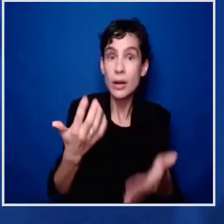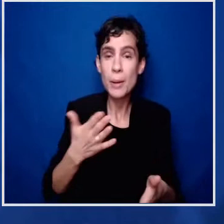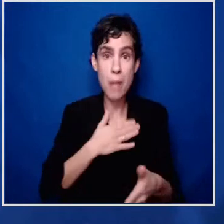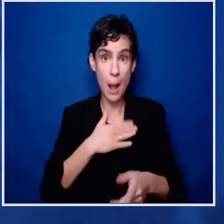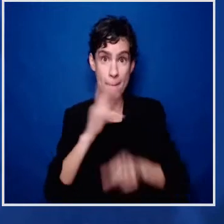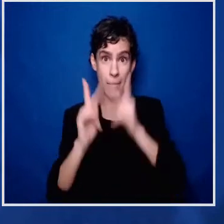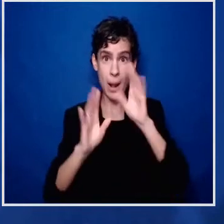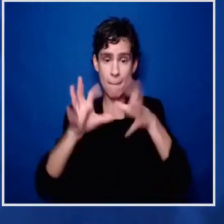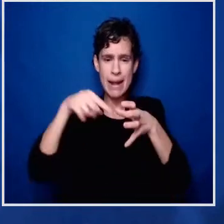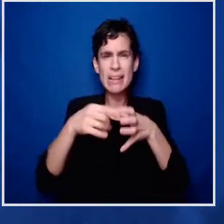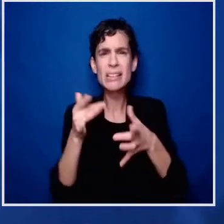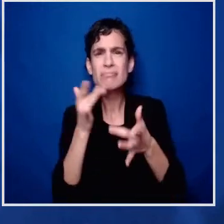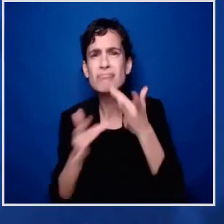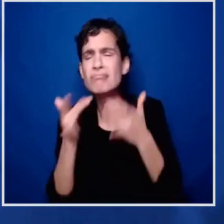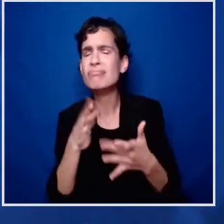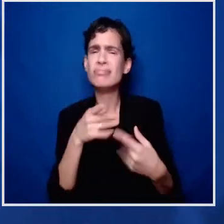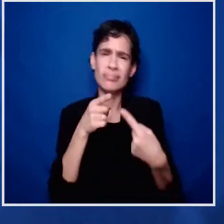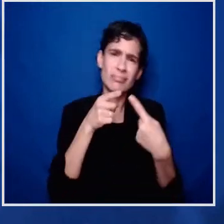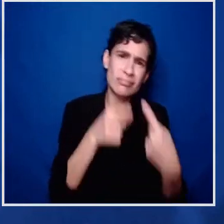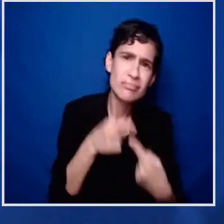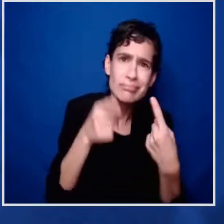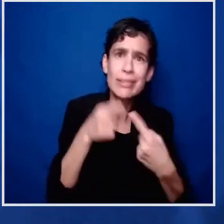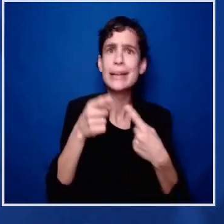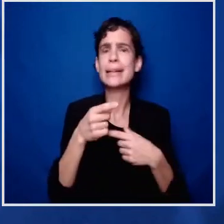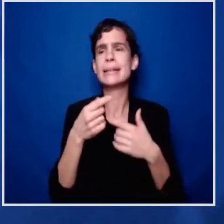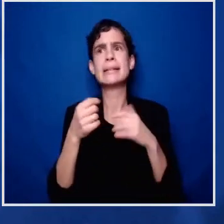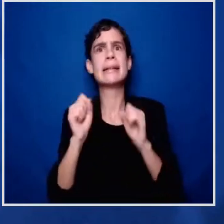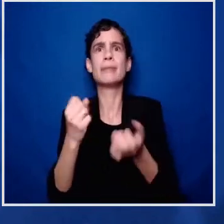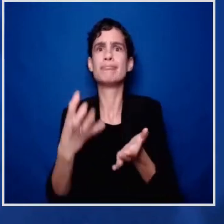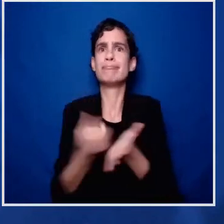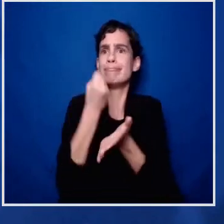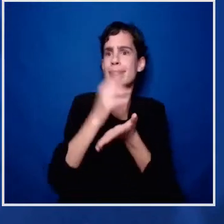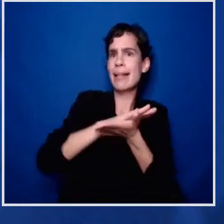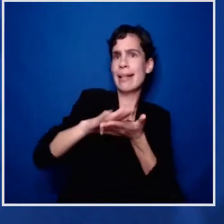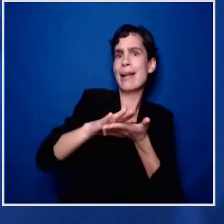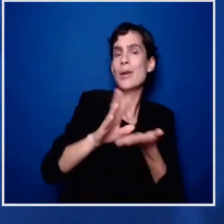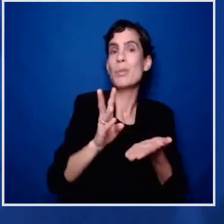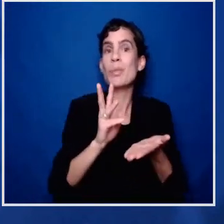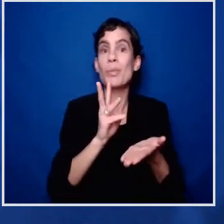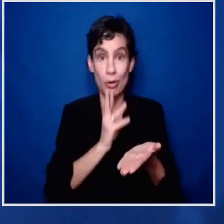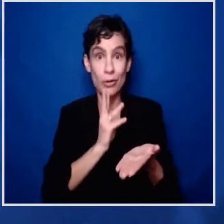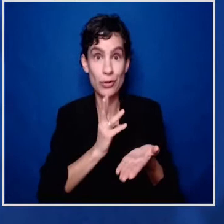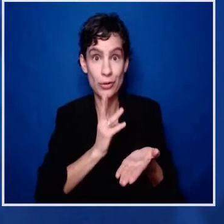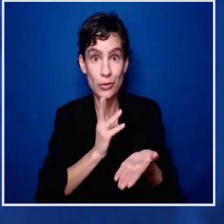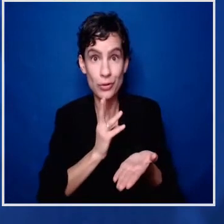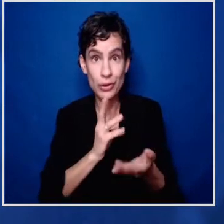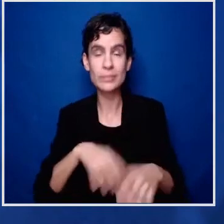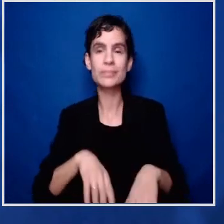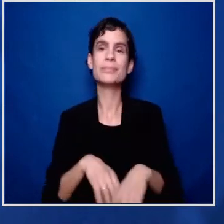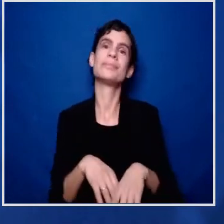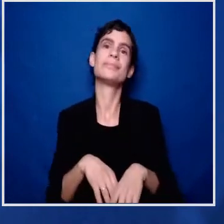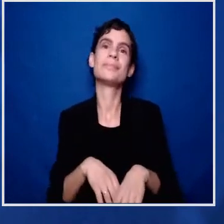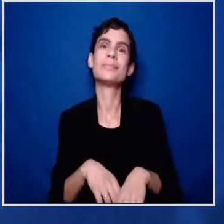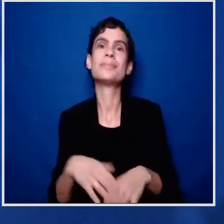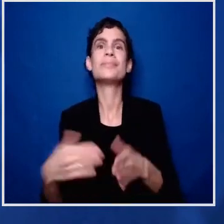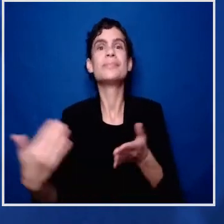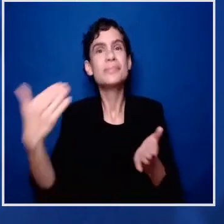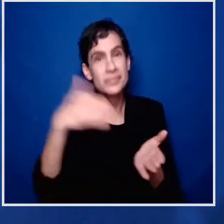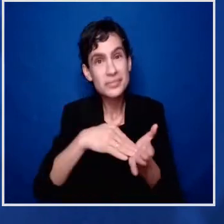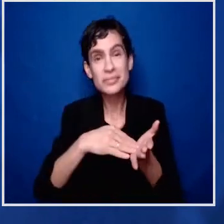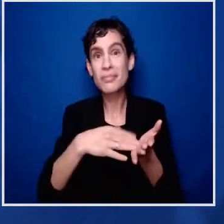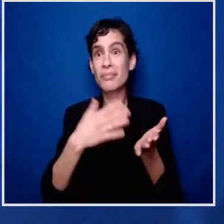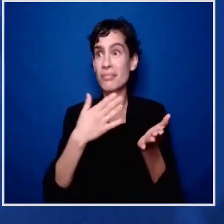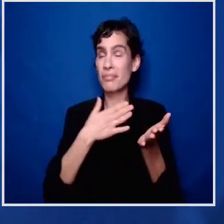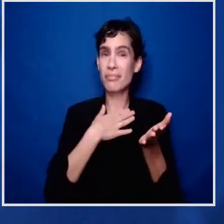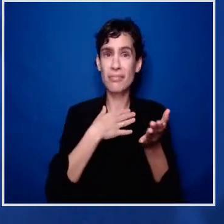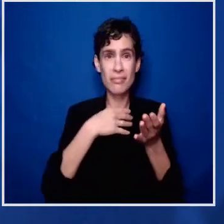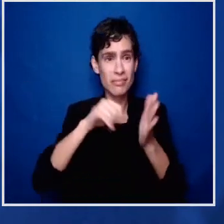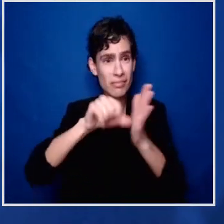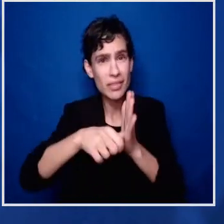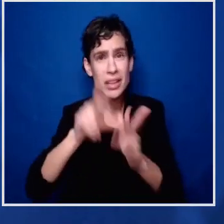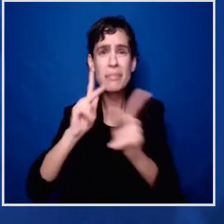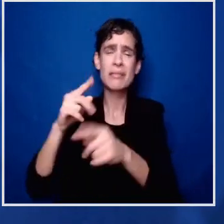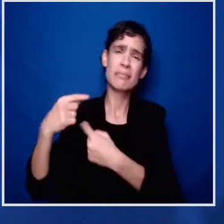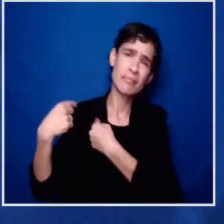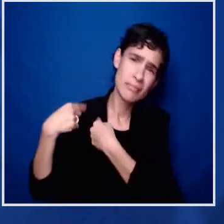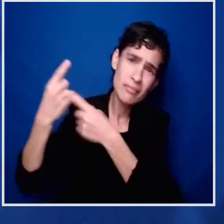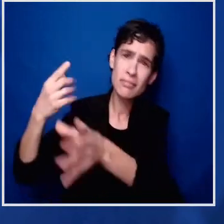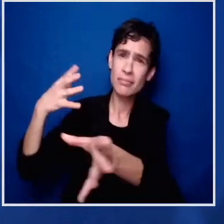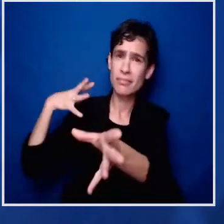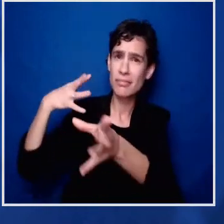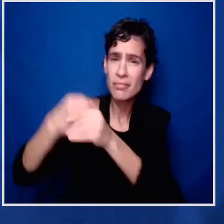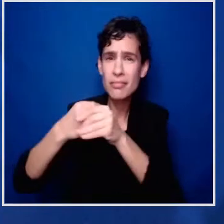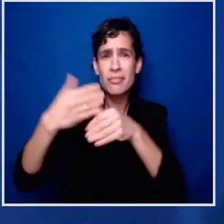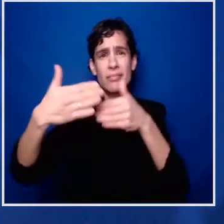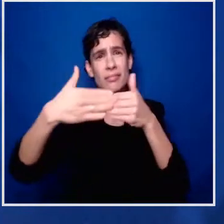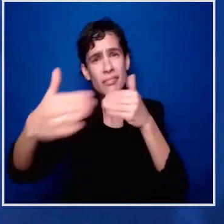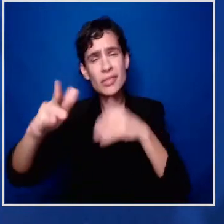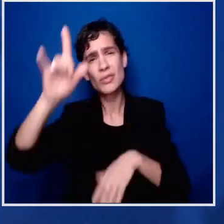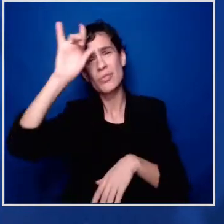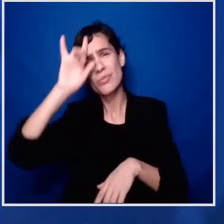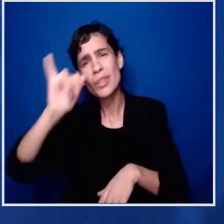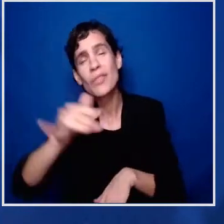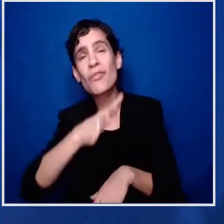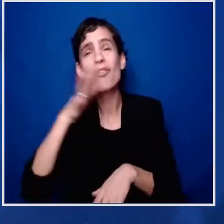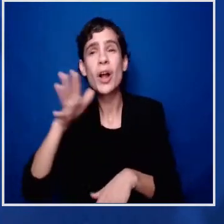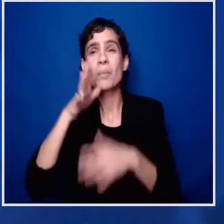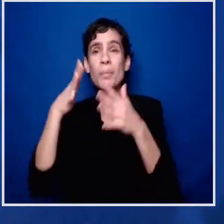RELIABLE, QUALITY WATER IS A